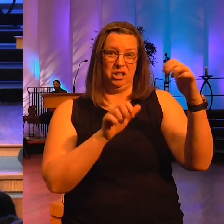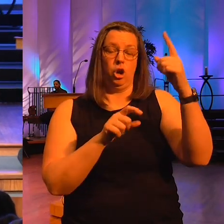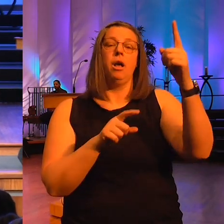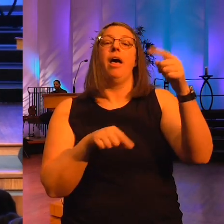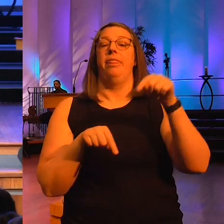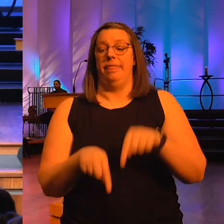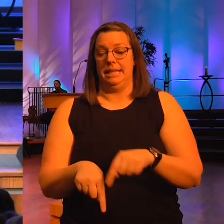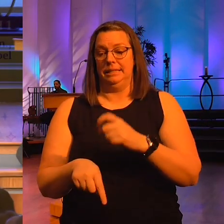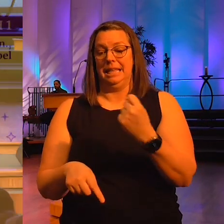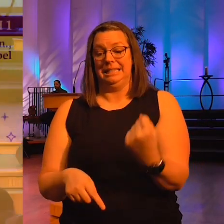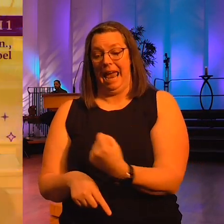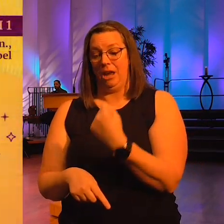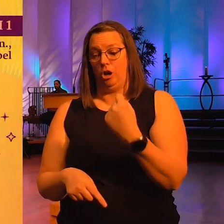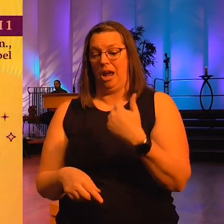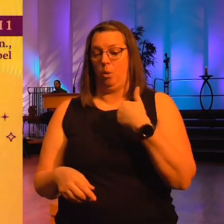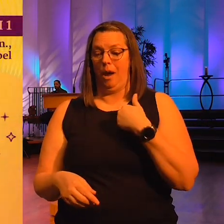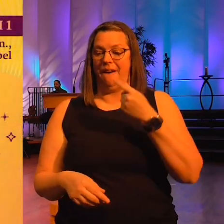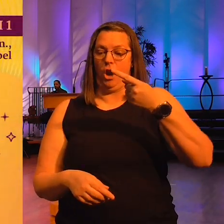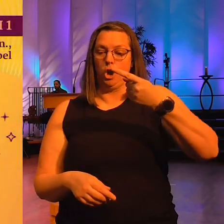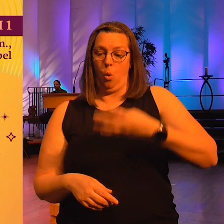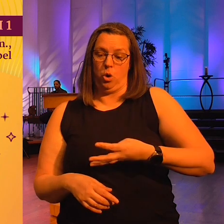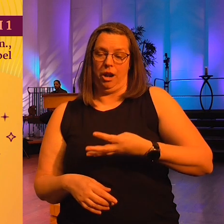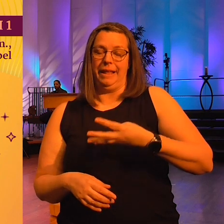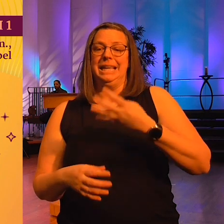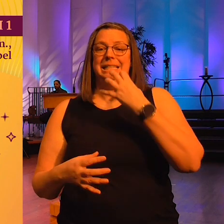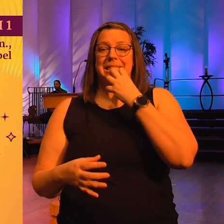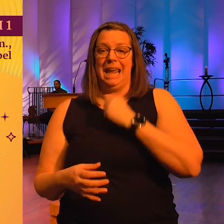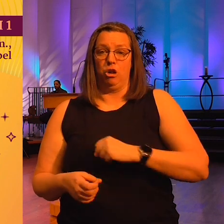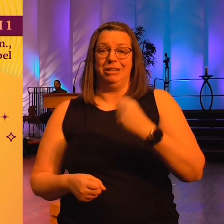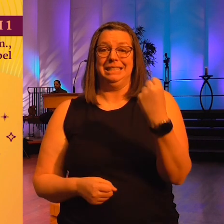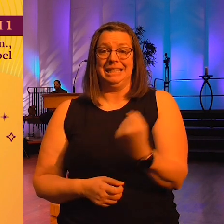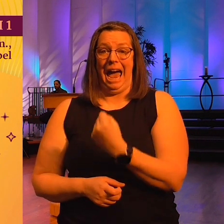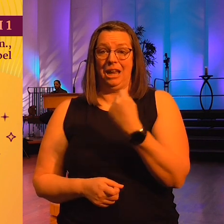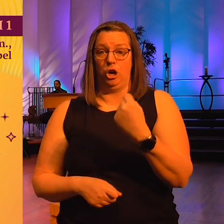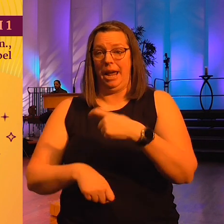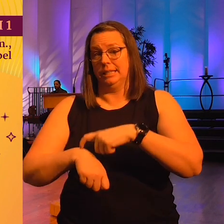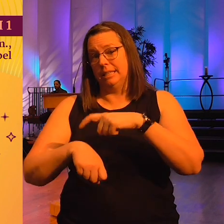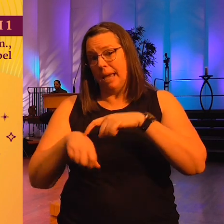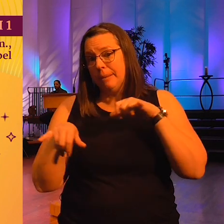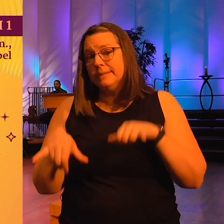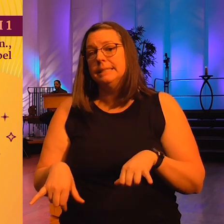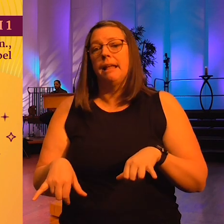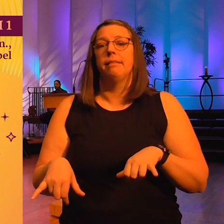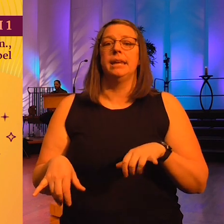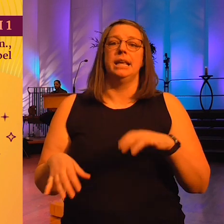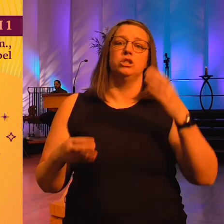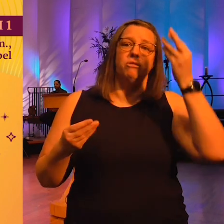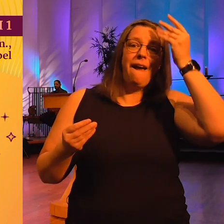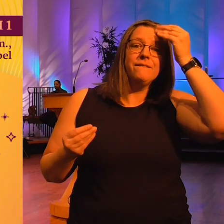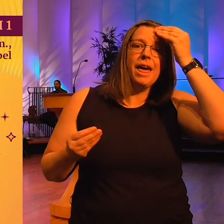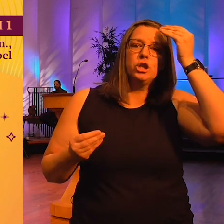sacred Saturdays it's a time of Stillness silence reflection and prayer with Reverend Jackie uh it